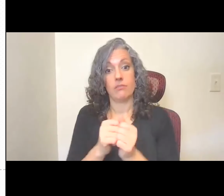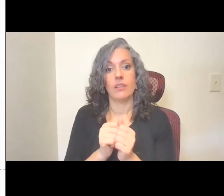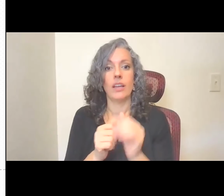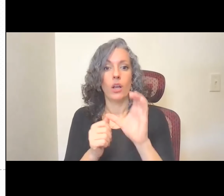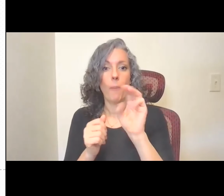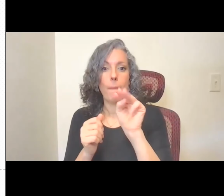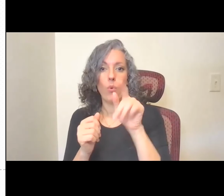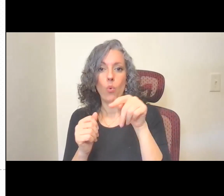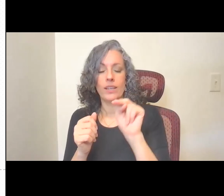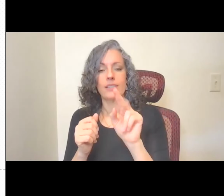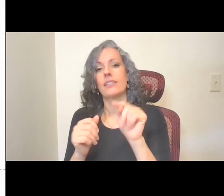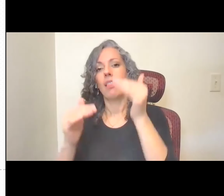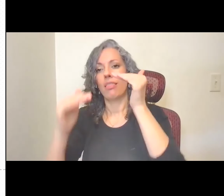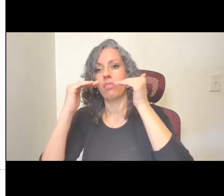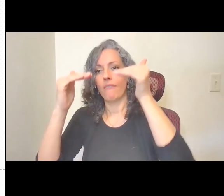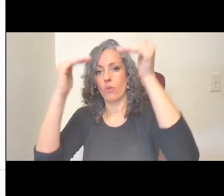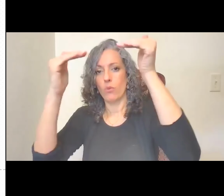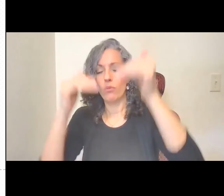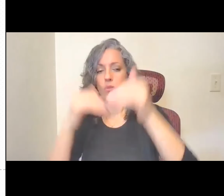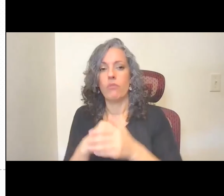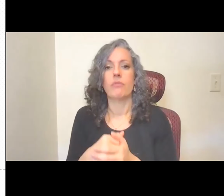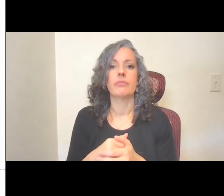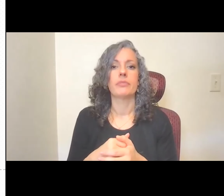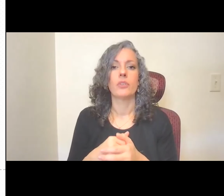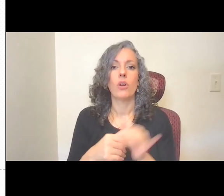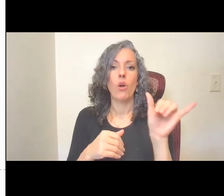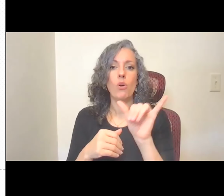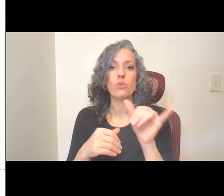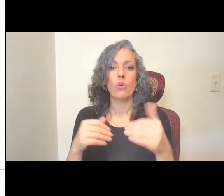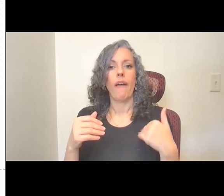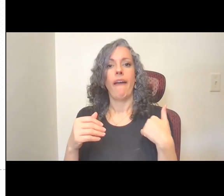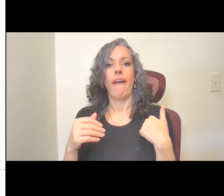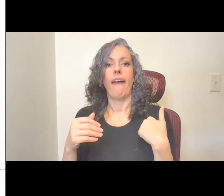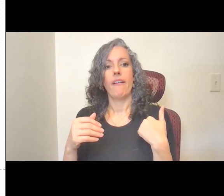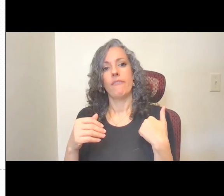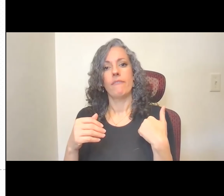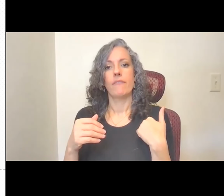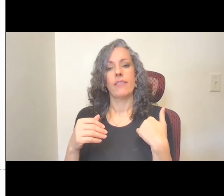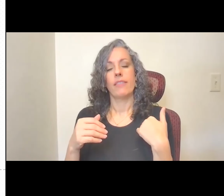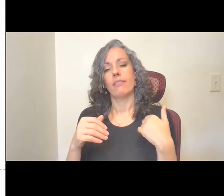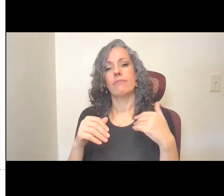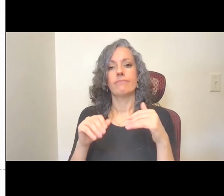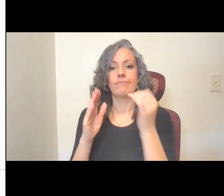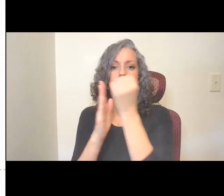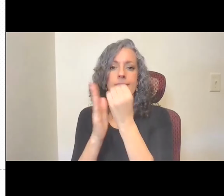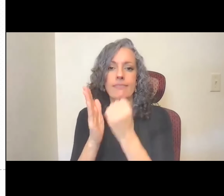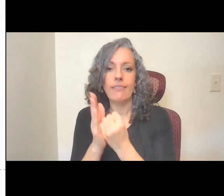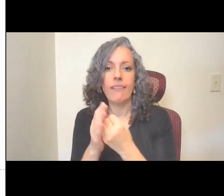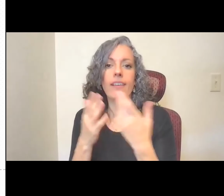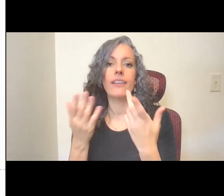For form inputs, you can also have the kind of classic states. Default, focus, field read only,